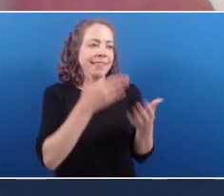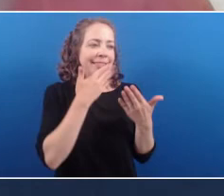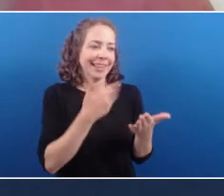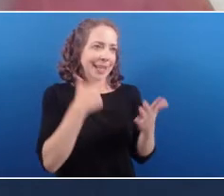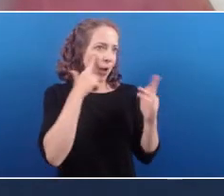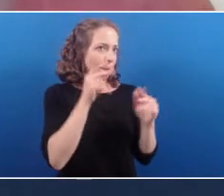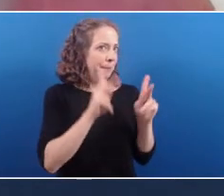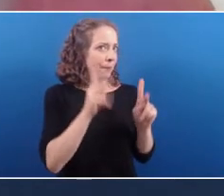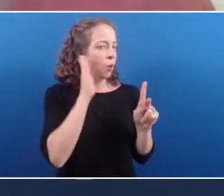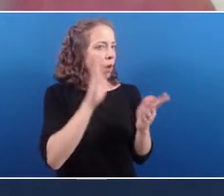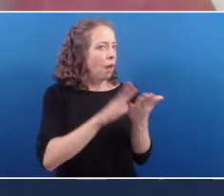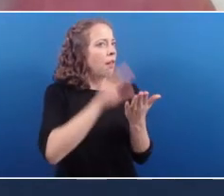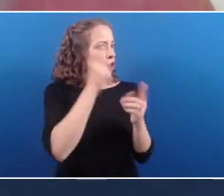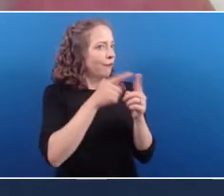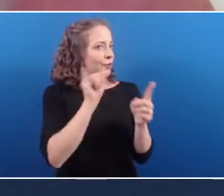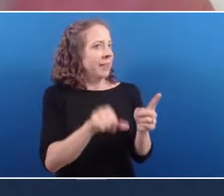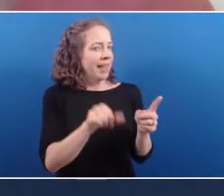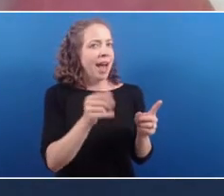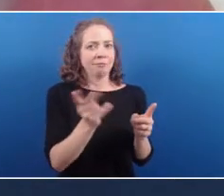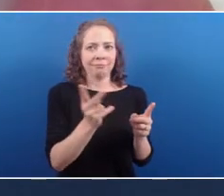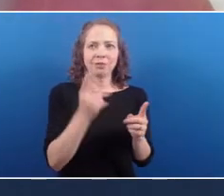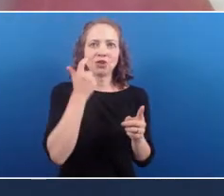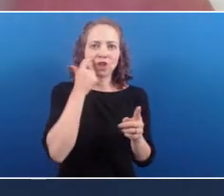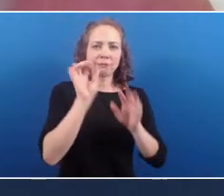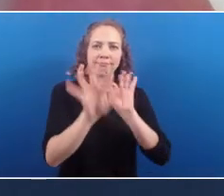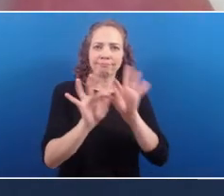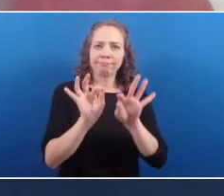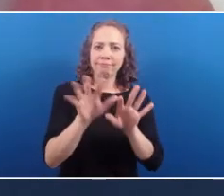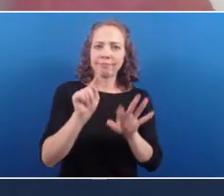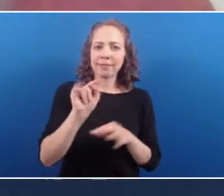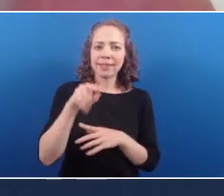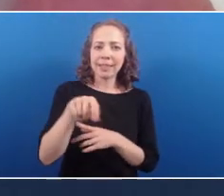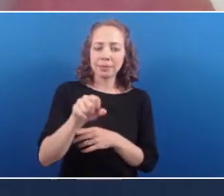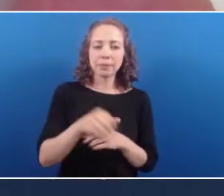and tips you have both shared on that. Crystal, do you want to go ahead and start wrapping us up for the day?